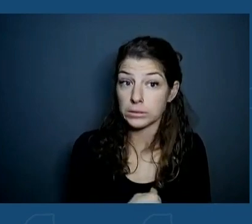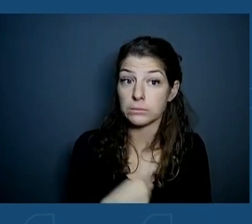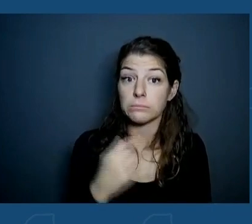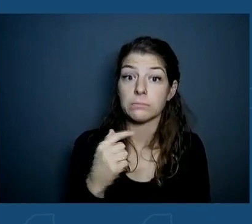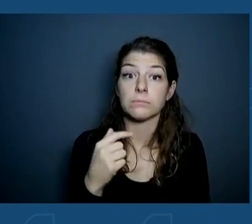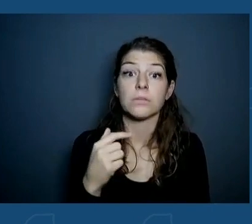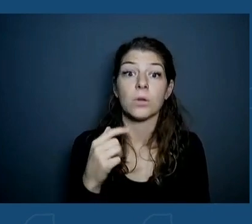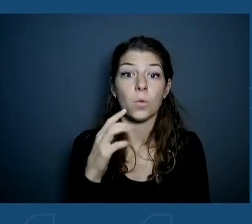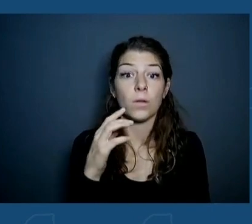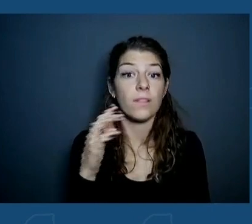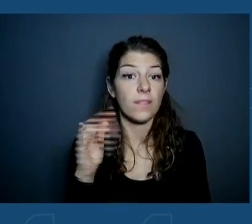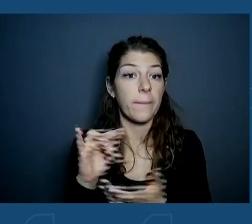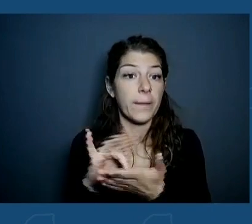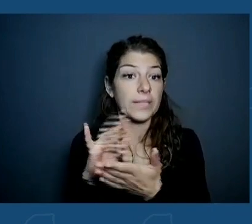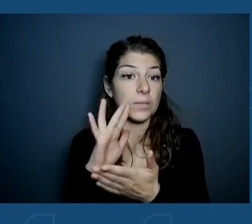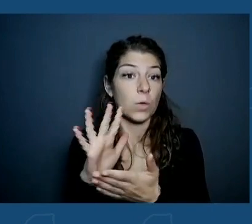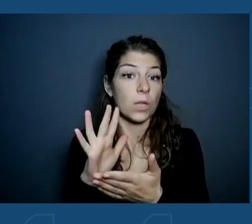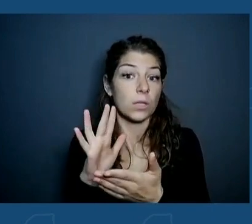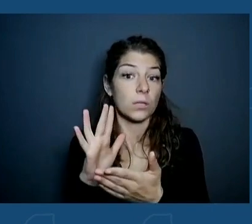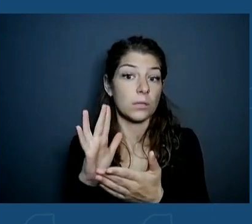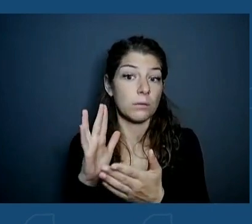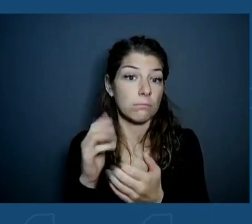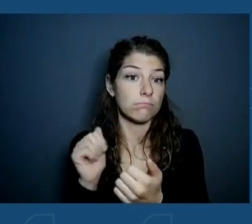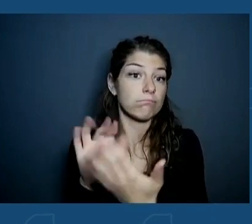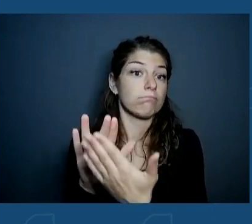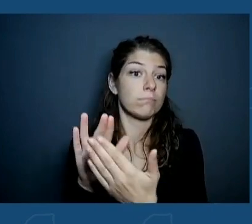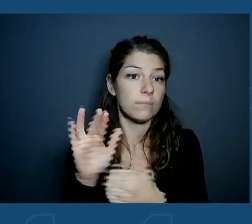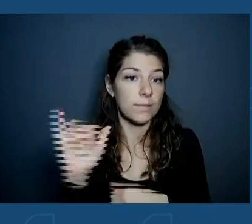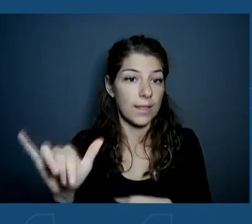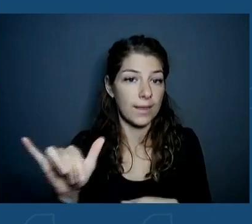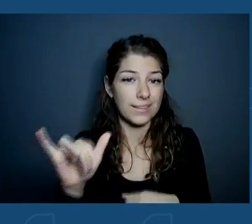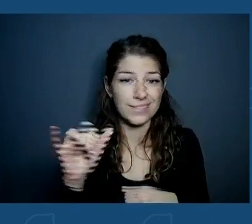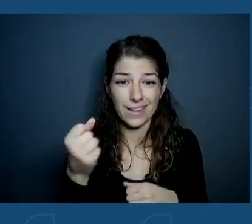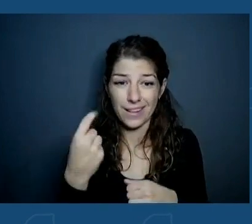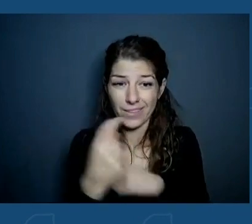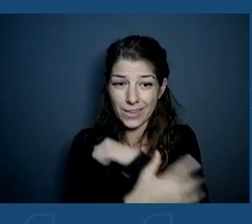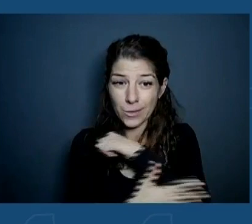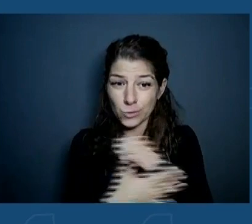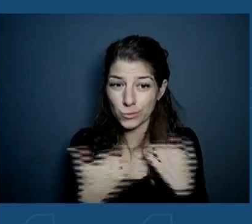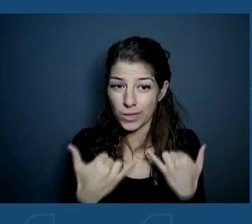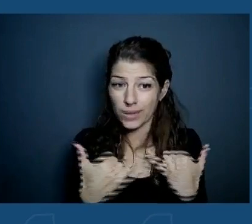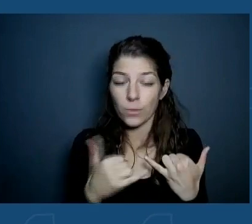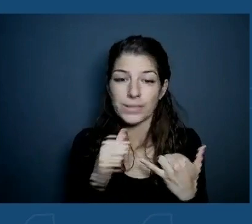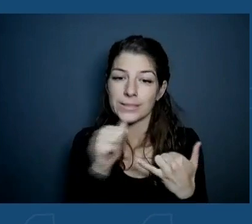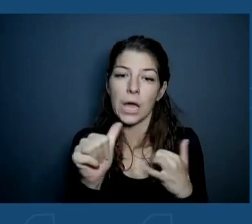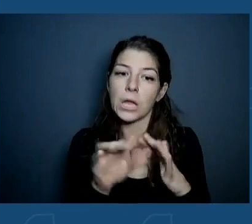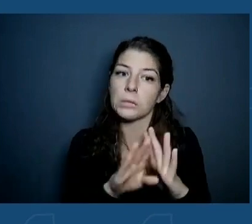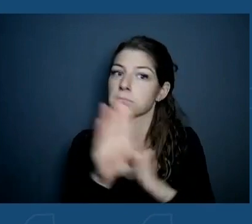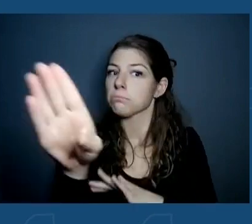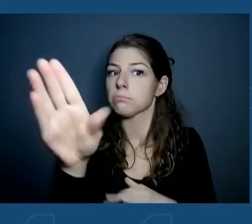IS NOT A SUBVARIANT OF OMICRON, IT IS DIFFERENT. BUT FORTUNATE FOR US THE NEW TOOL WE HAVE IN THE NEW VACCINE